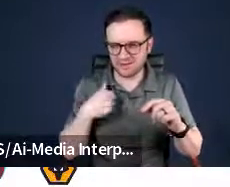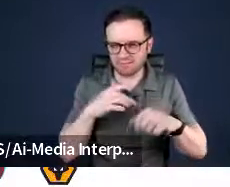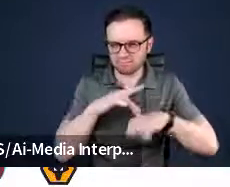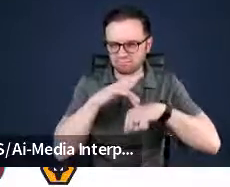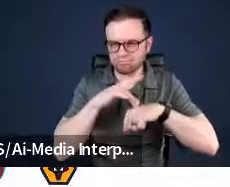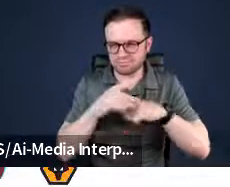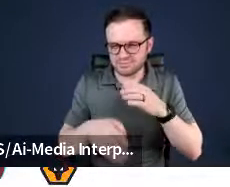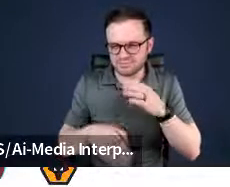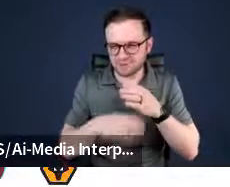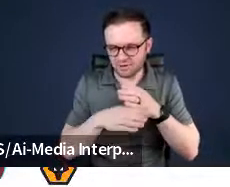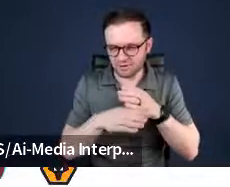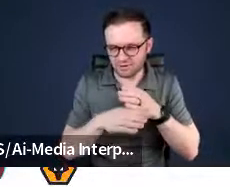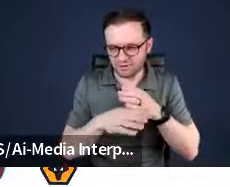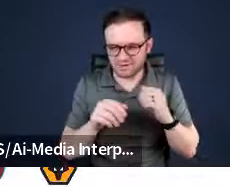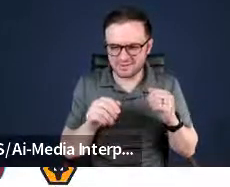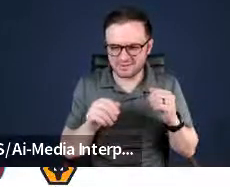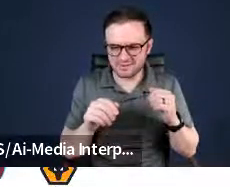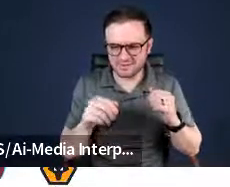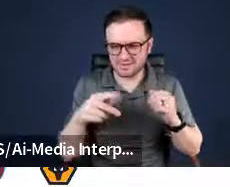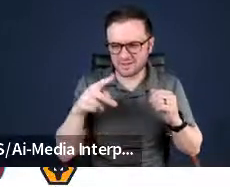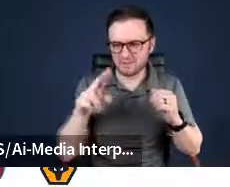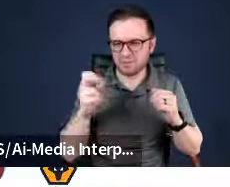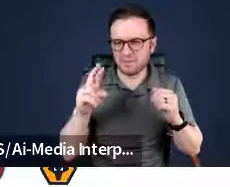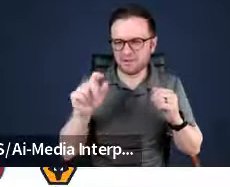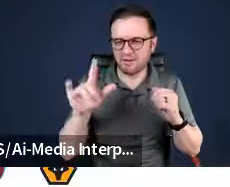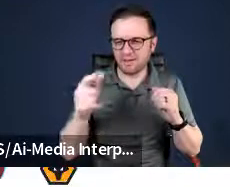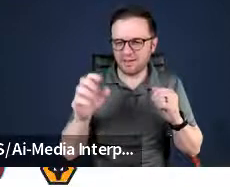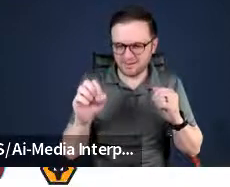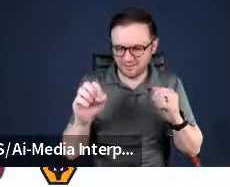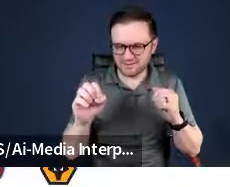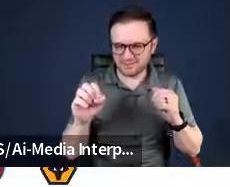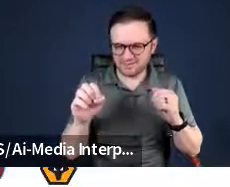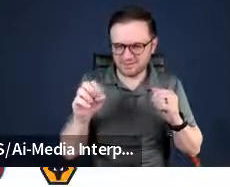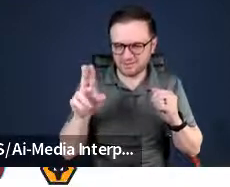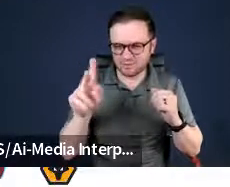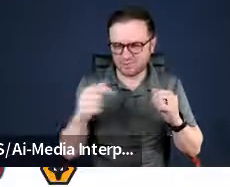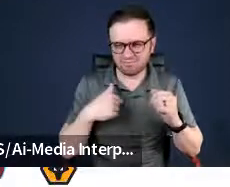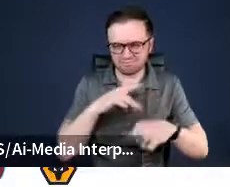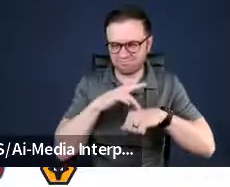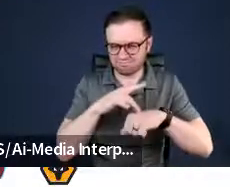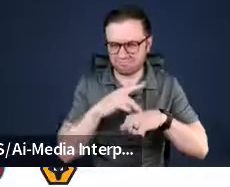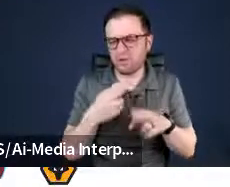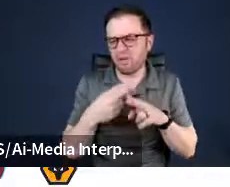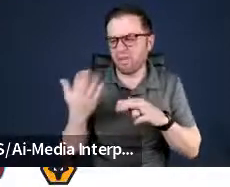the Premier League website, obviously I am from the UK, super obsessed with soccer or as I call it football,